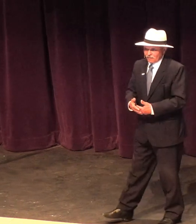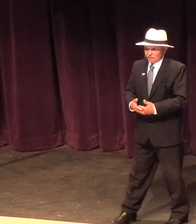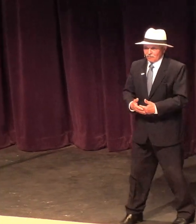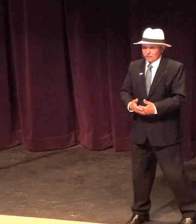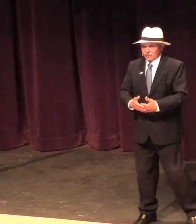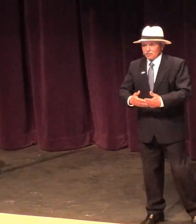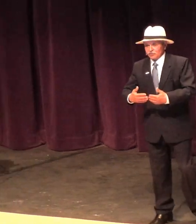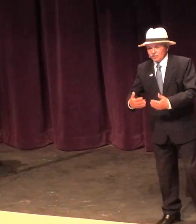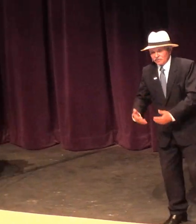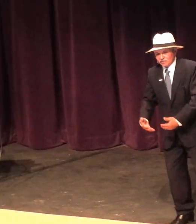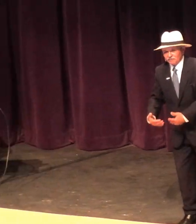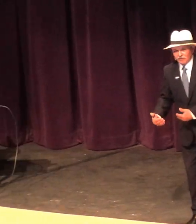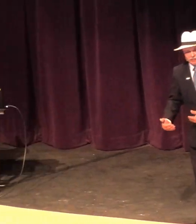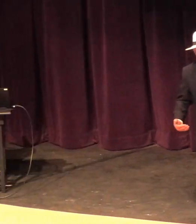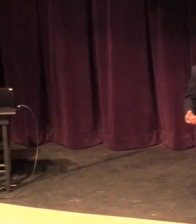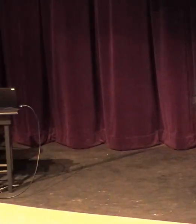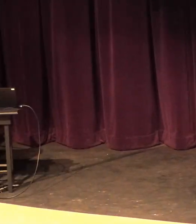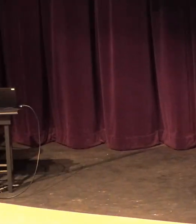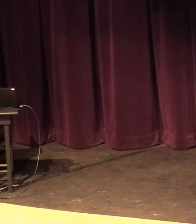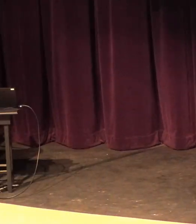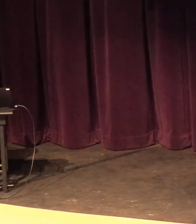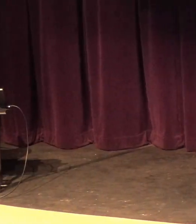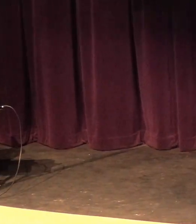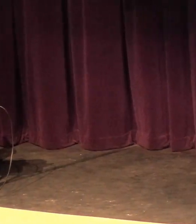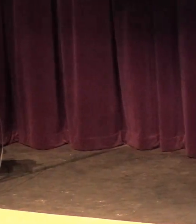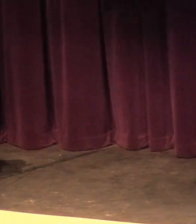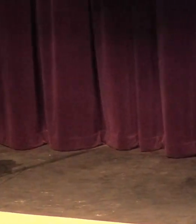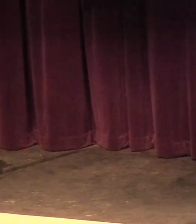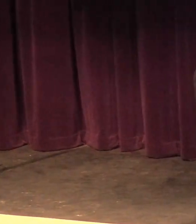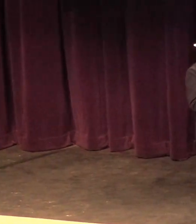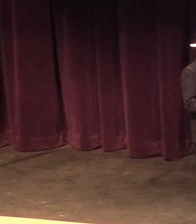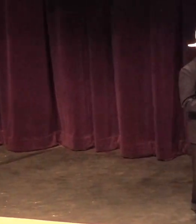. That is when your strength is working against you. We have to watch out for that because that is precisely the environment we